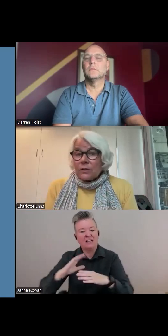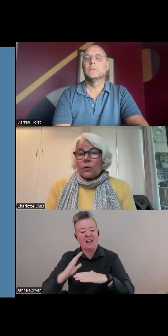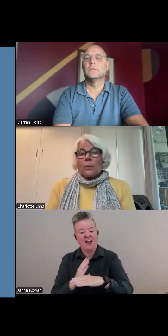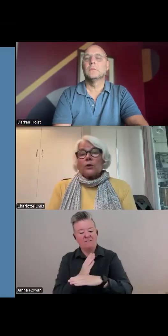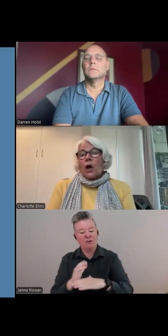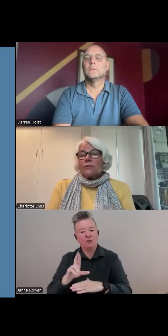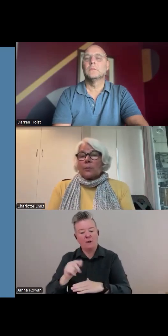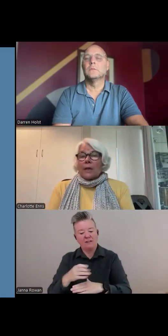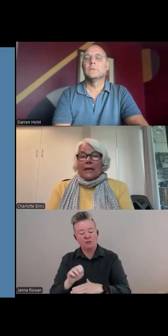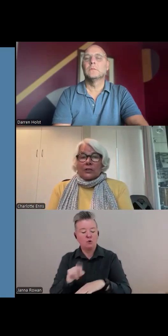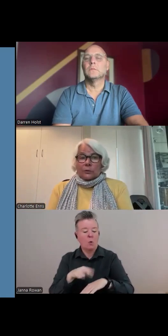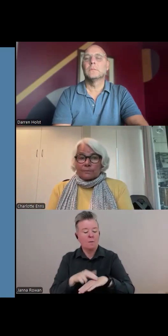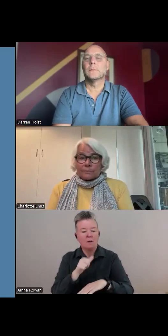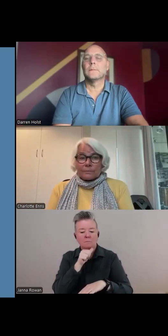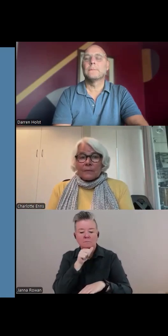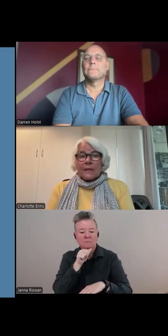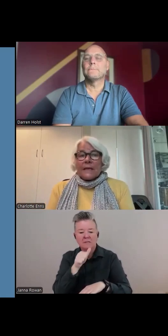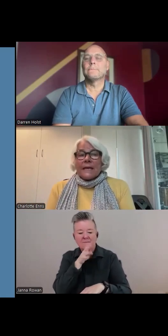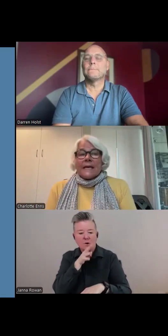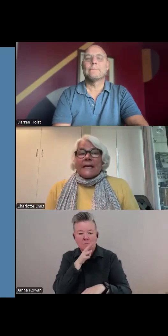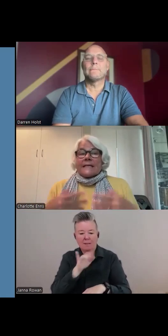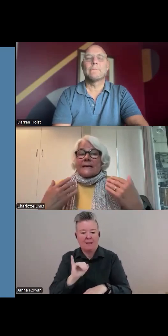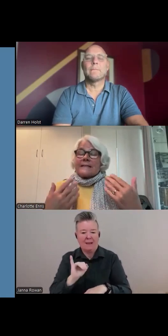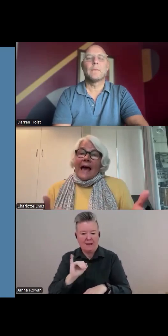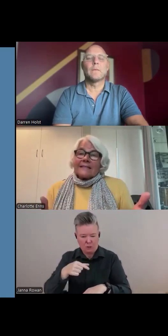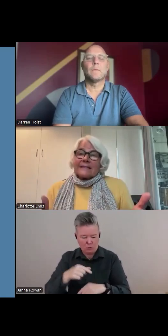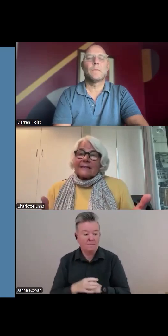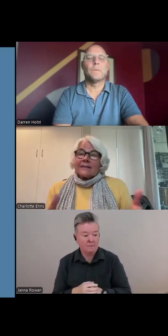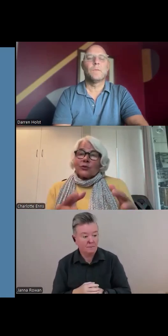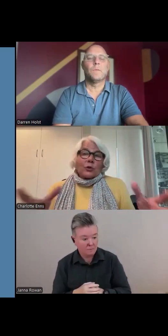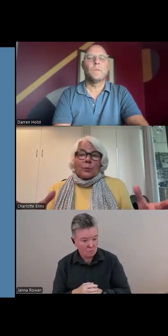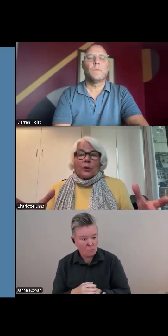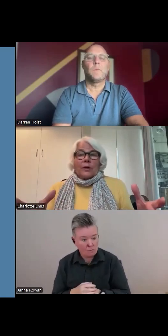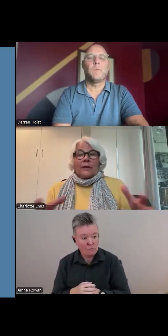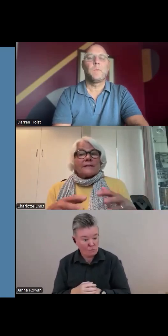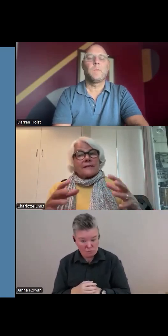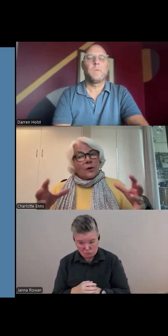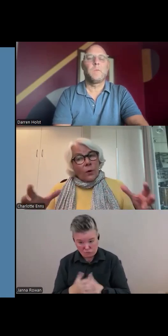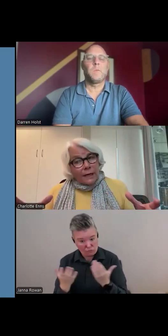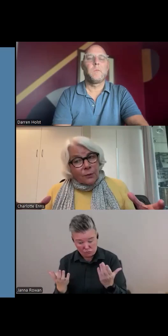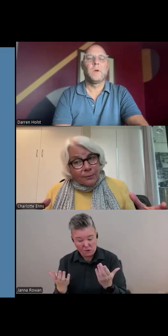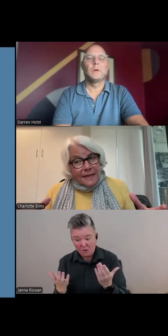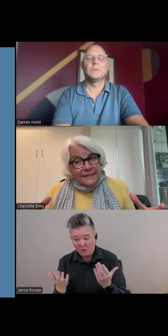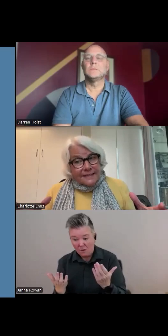Normal non-verbal IQ. Does that group, is it totally representative